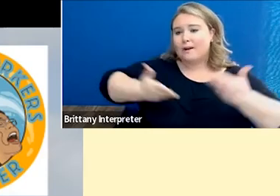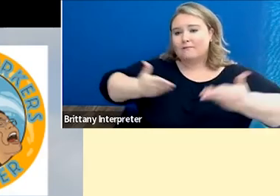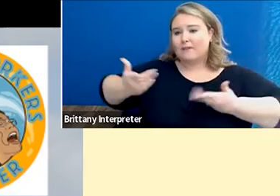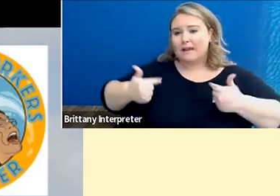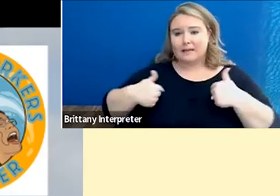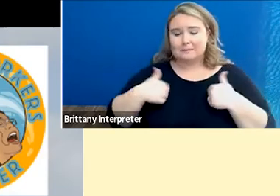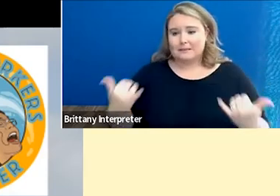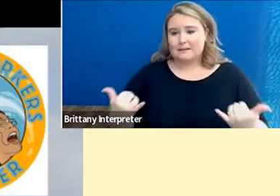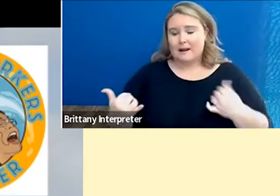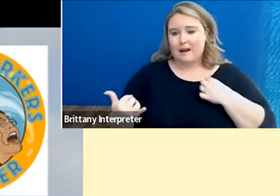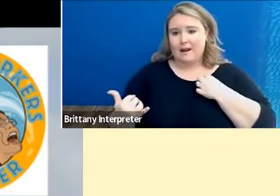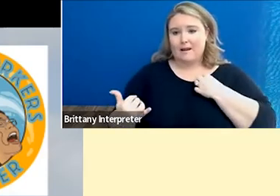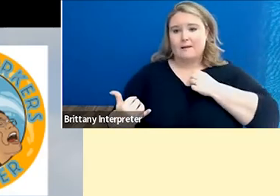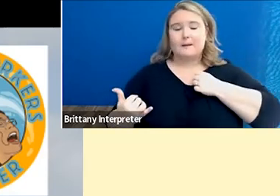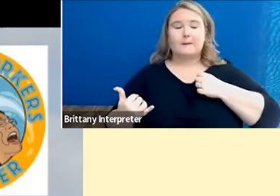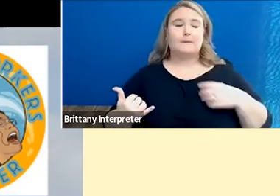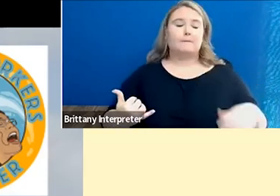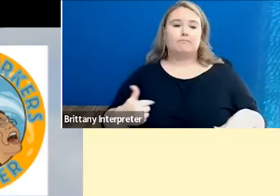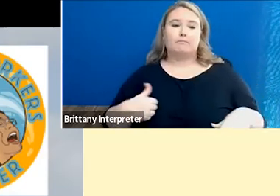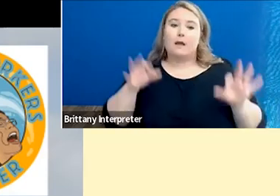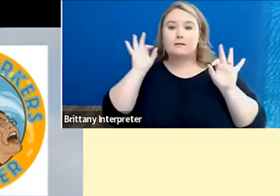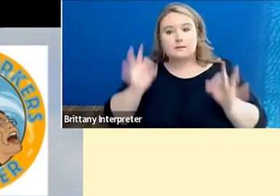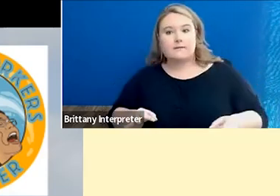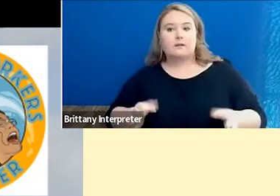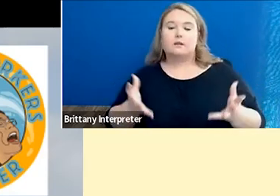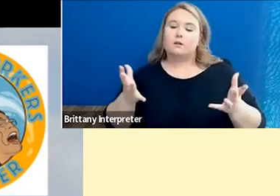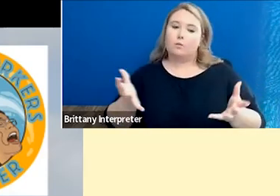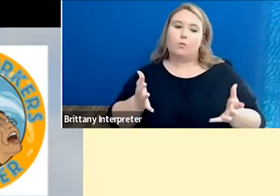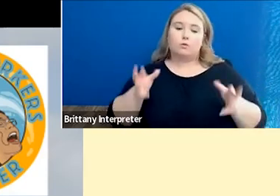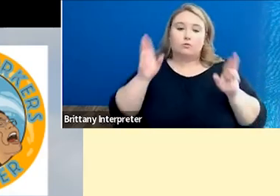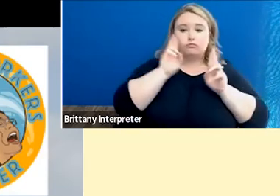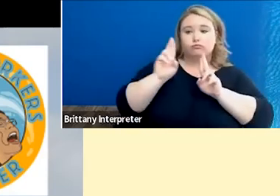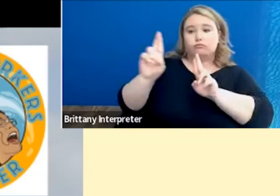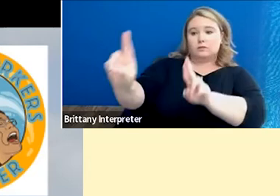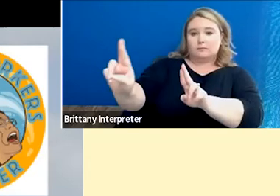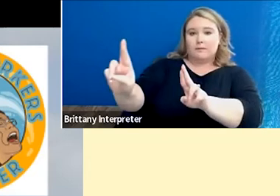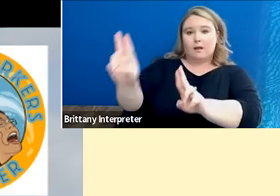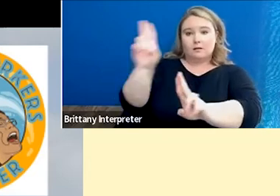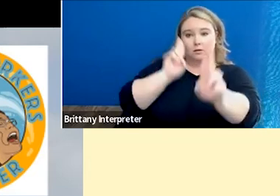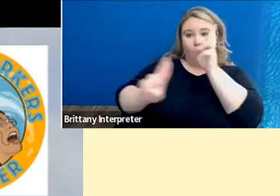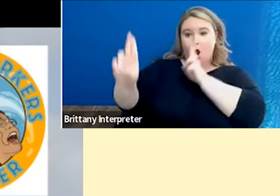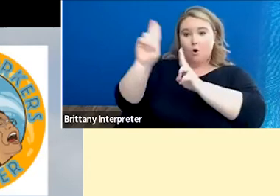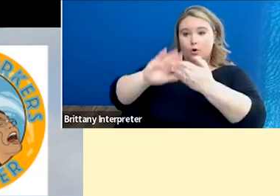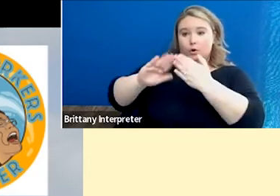I definitely just also wanna pay so much respect and admiration for community leaders like Fred.